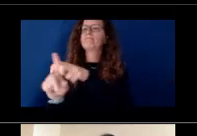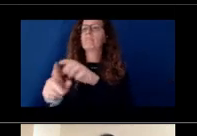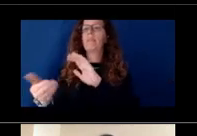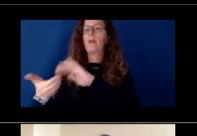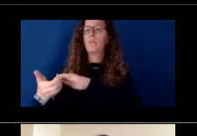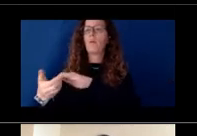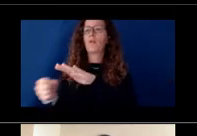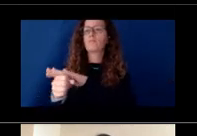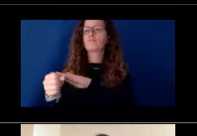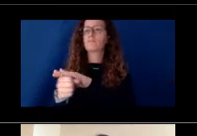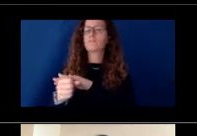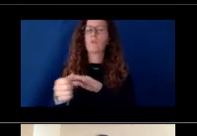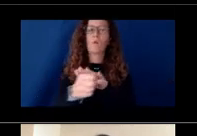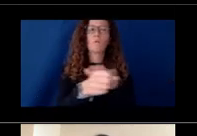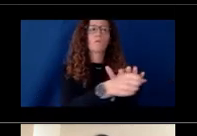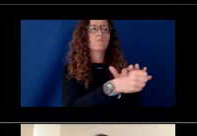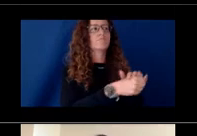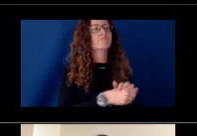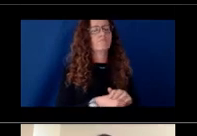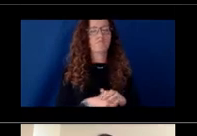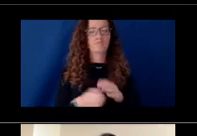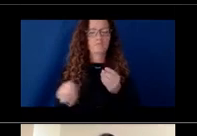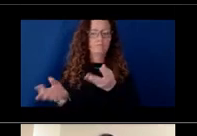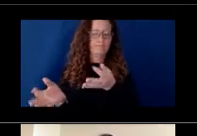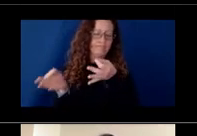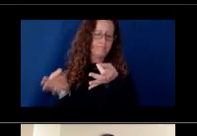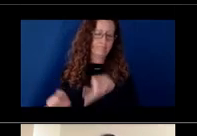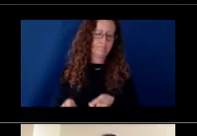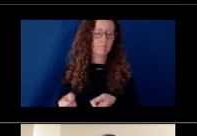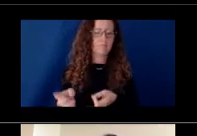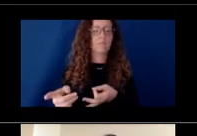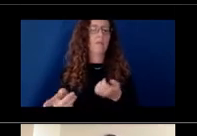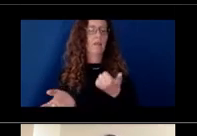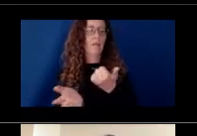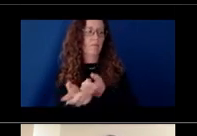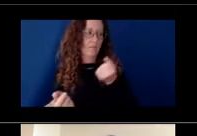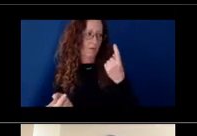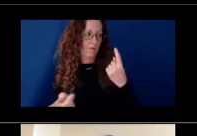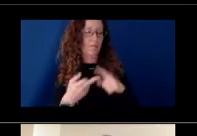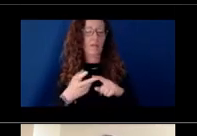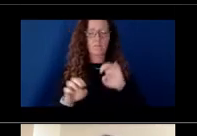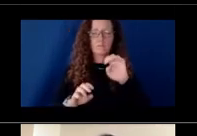gain an understanding and help evaluate because as I said earlier, we do have a public comment